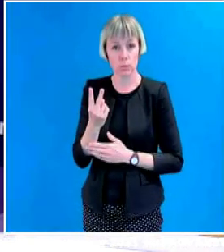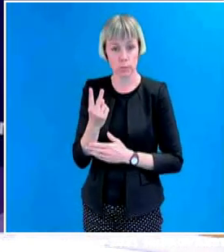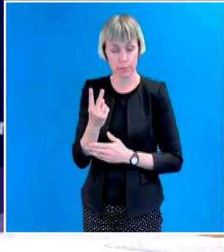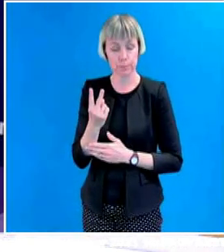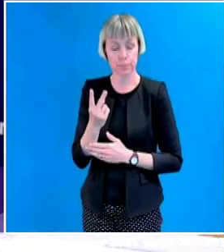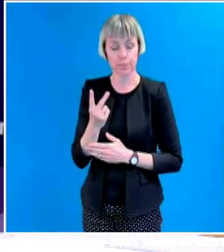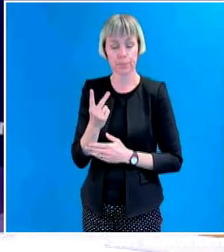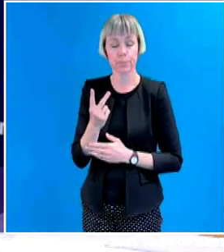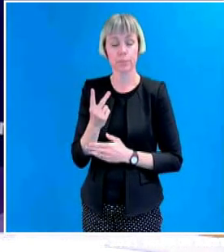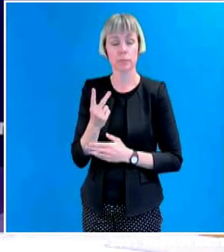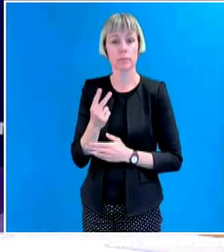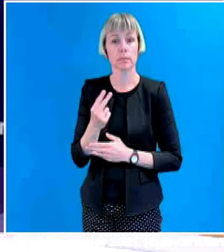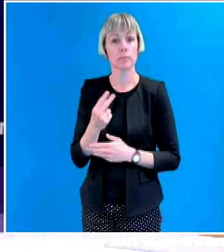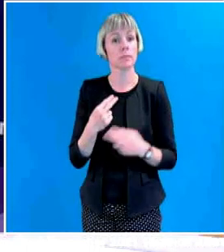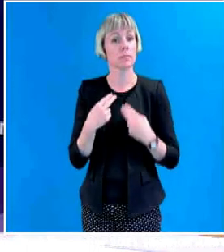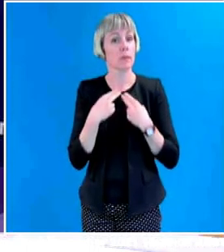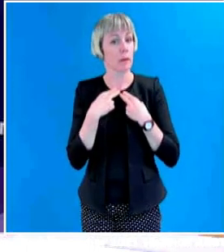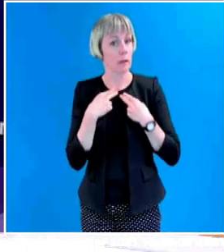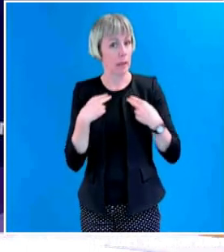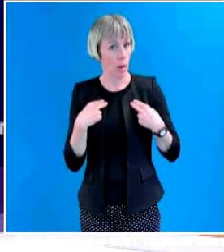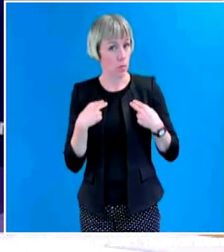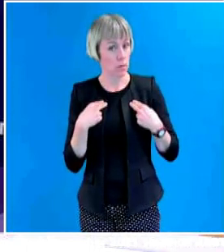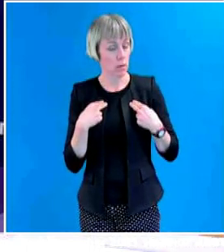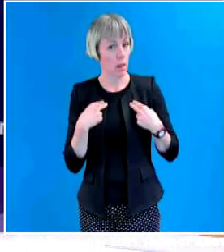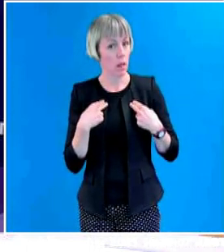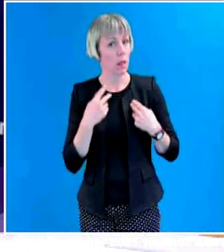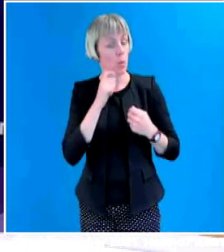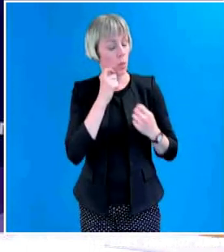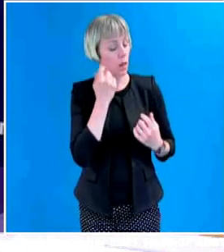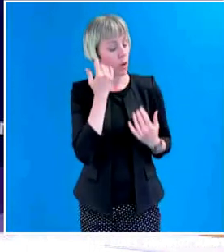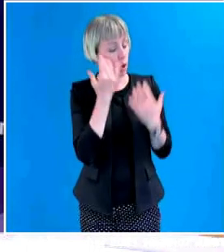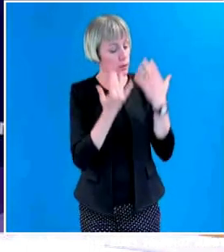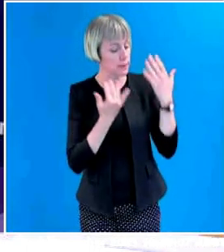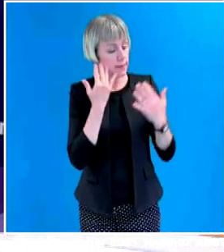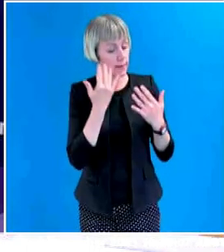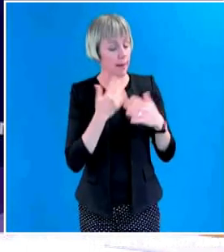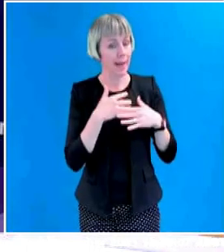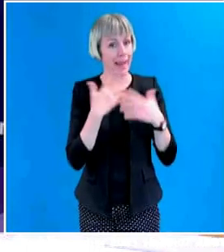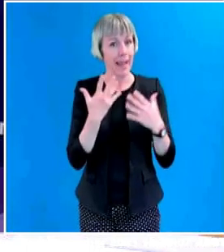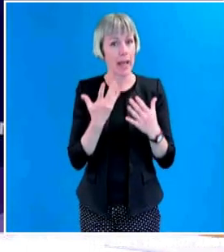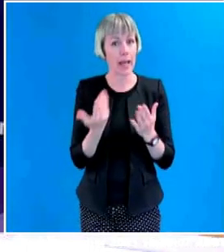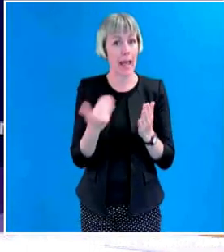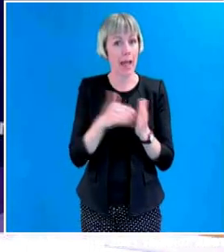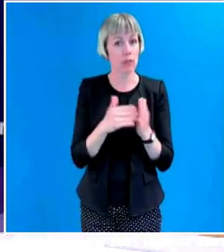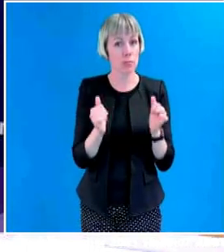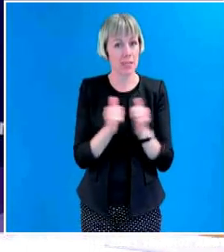Counsel Assisting the Royal Commission will consider any additional material produced by the Australian Government